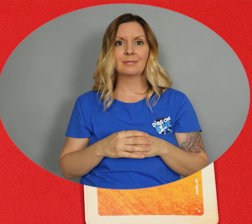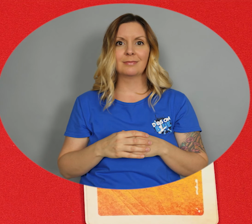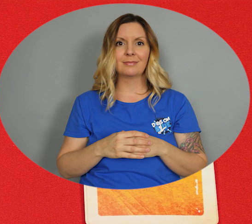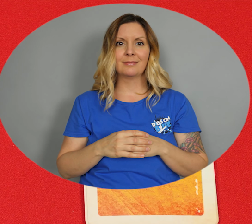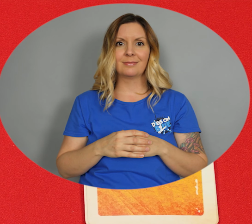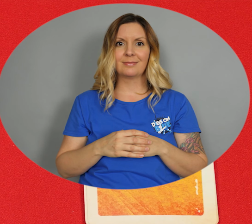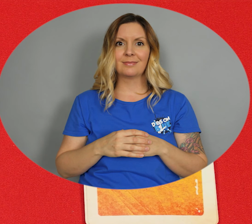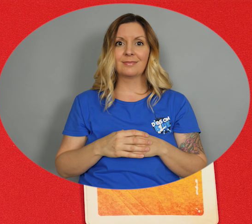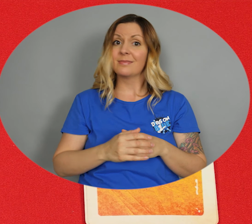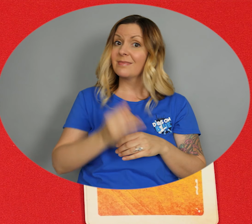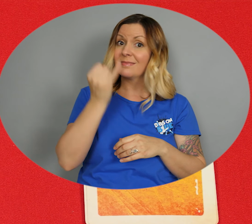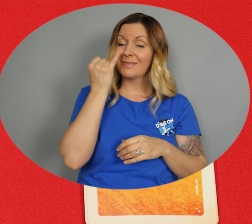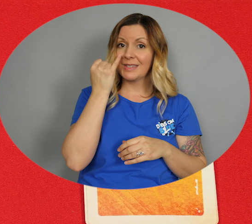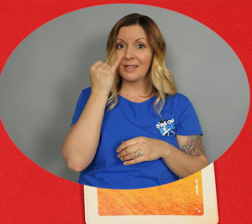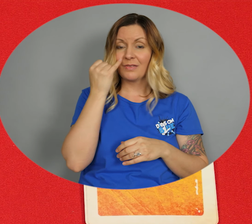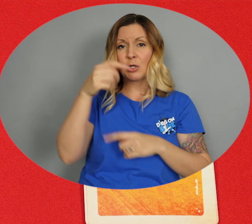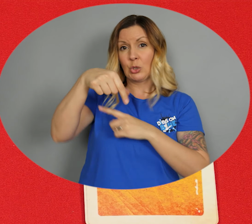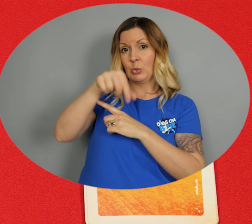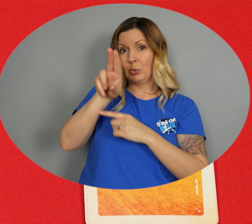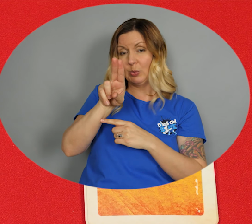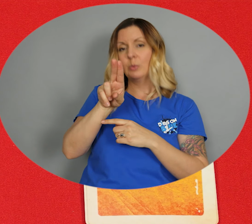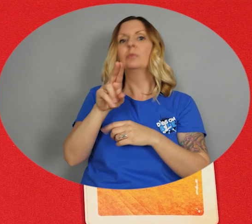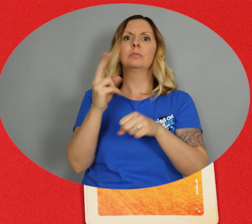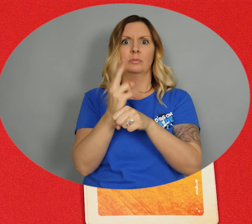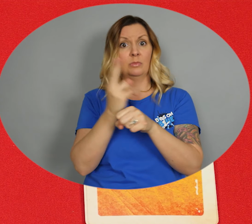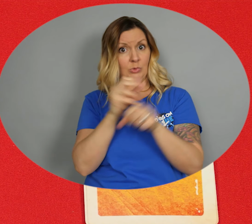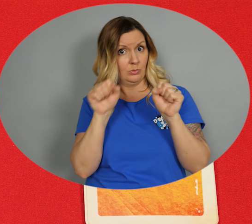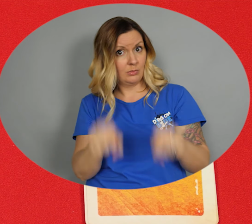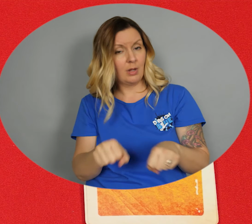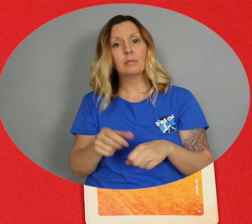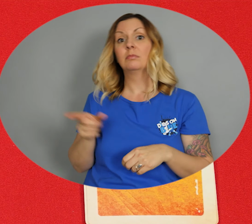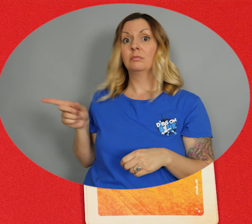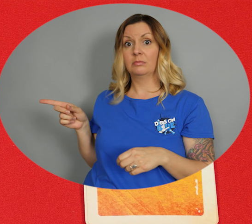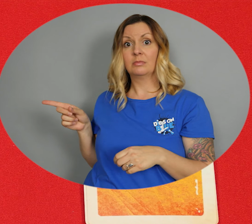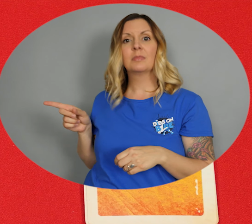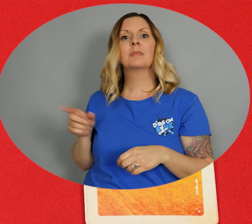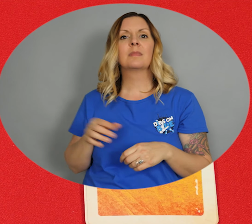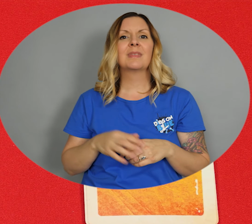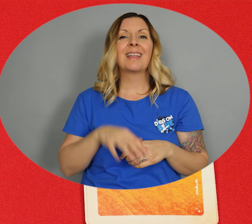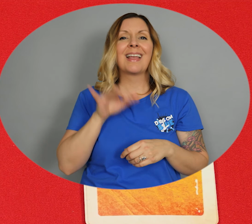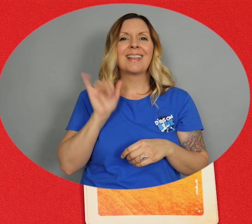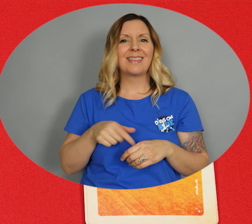the spelling of the word. Another quick rule, is that if you get access to the QU card,